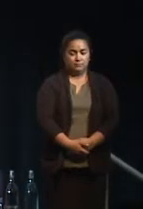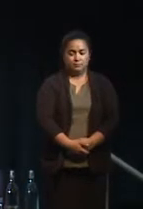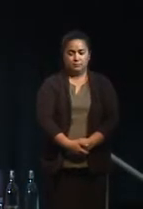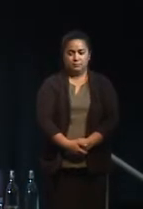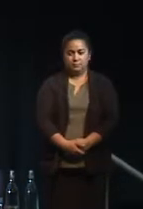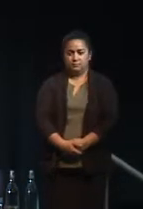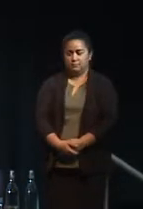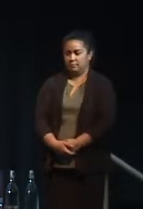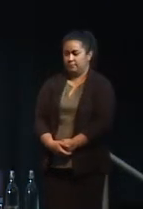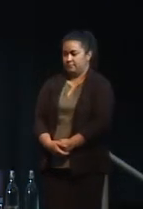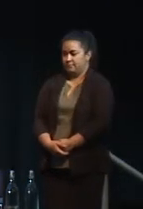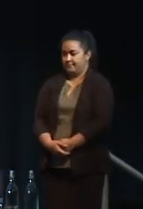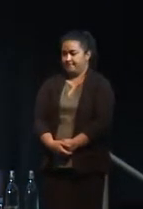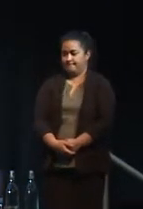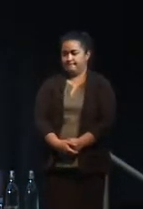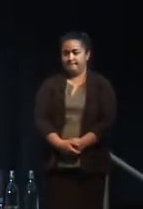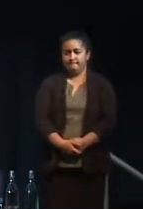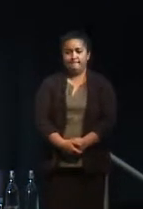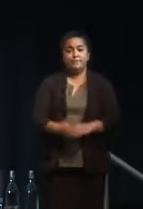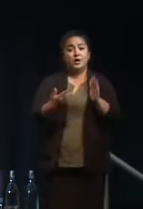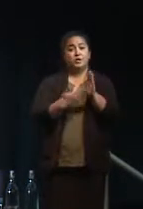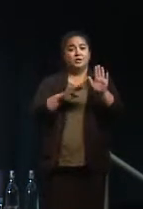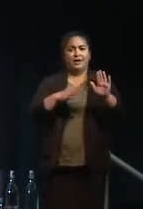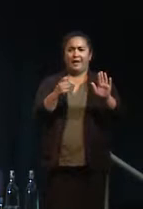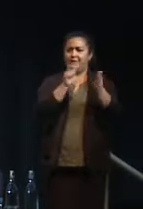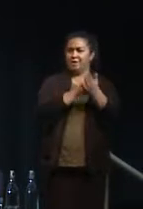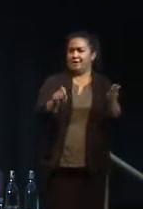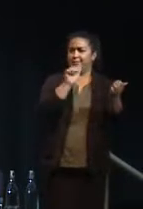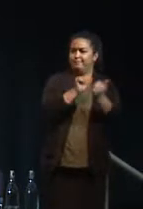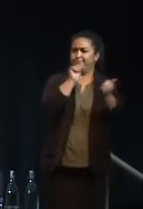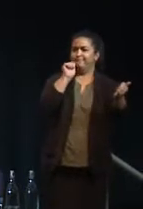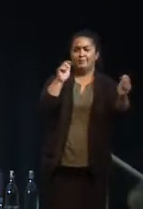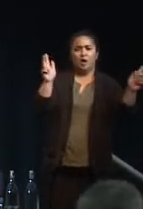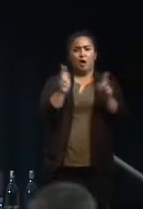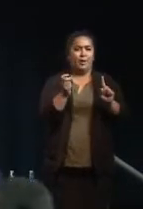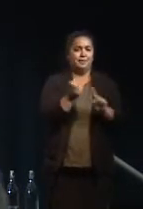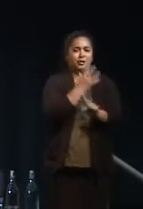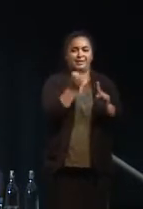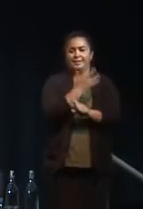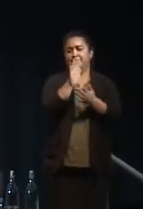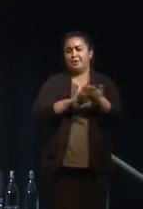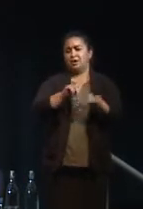Video: New Zealand has signed up to lowering our emissions and this will mean changes for